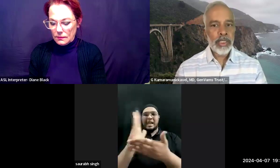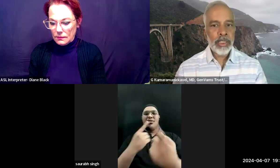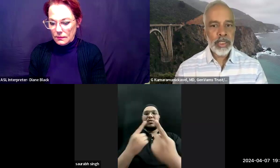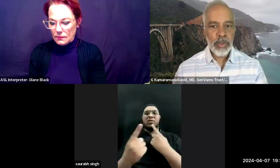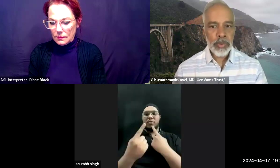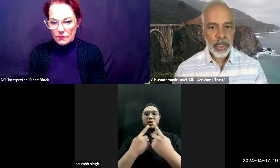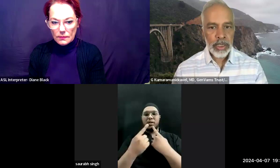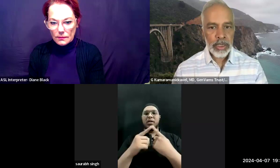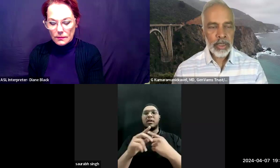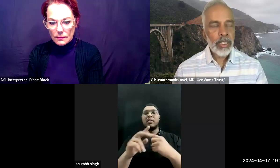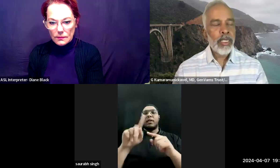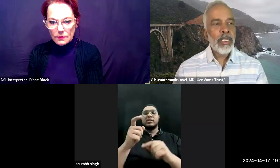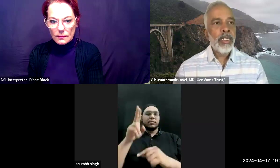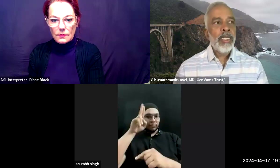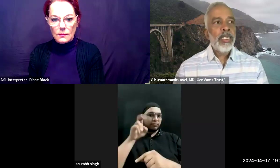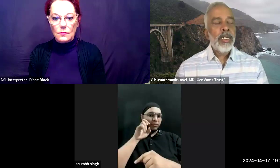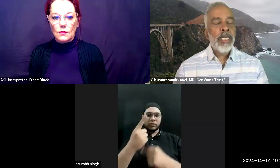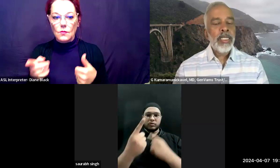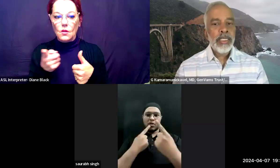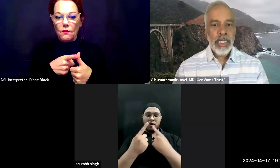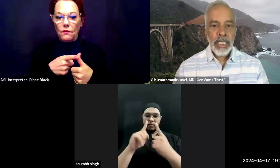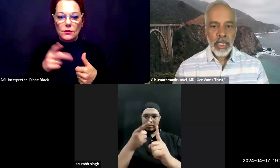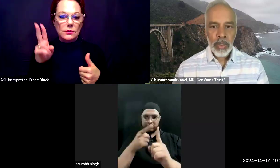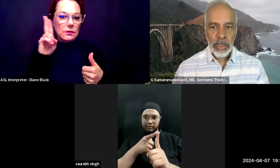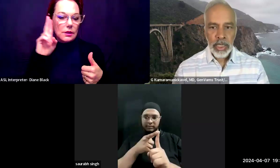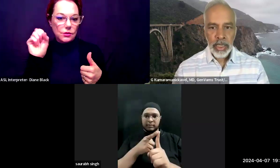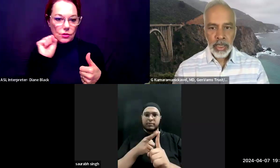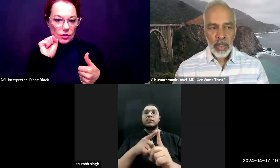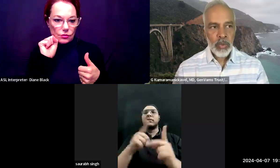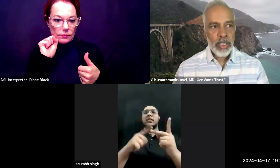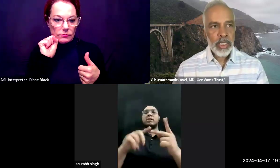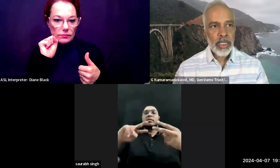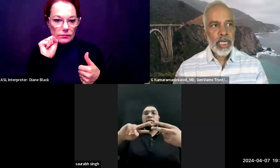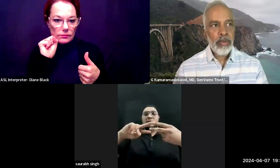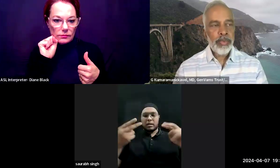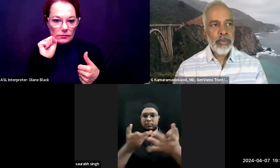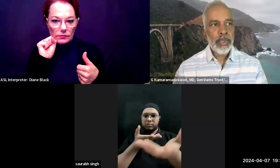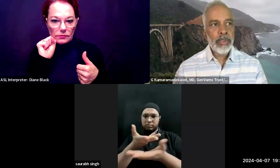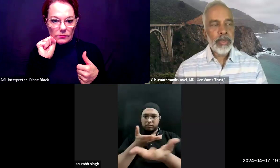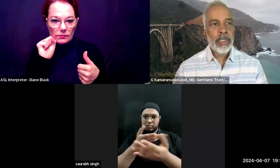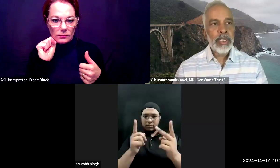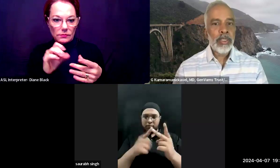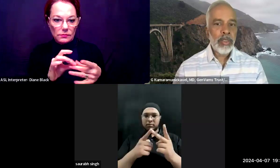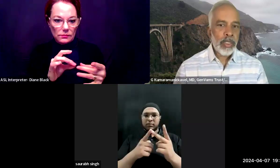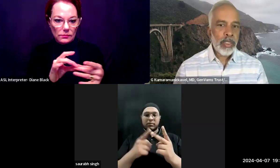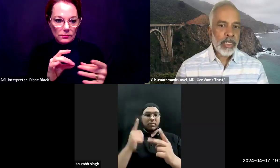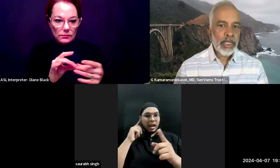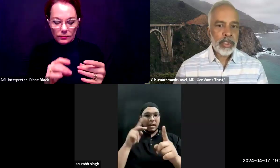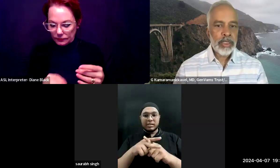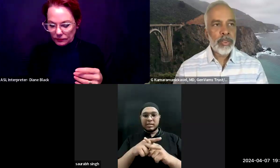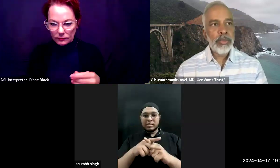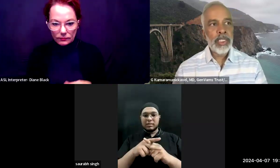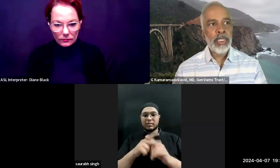Usher syndrome first, then genetic counseling, and how we help people not only in Usher syndrome in